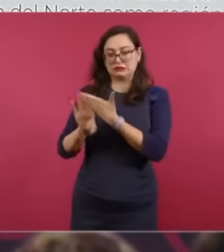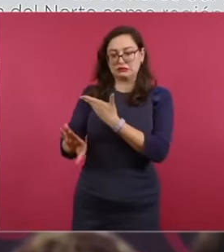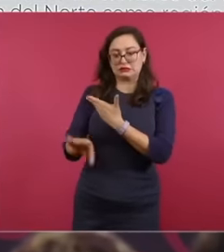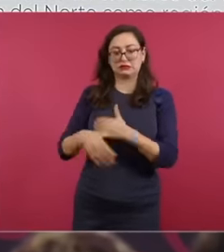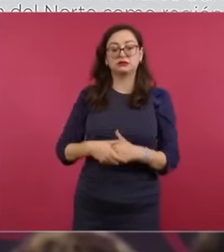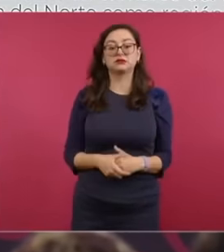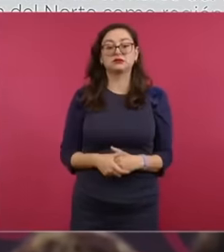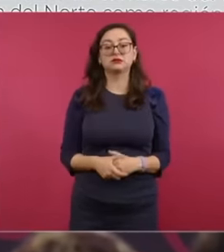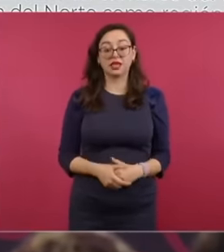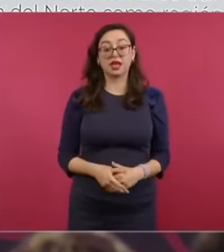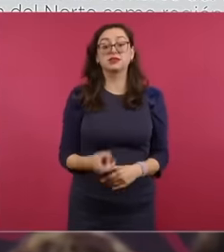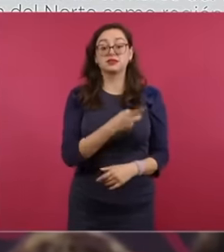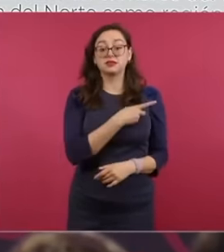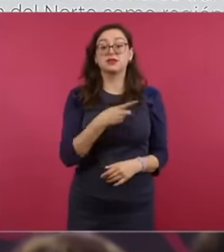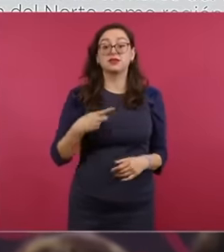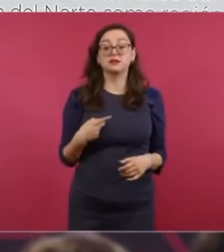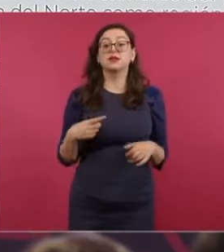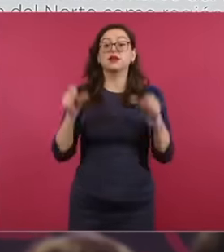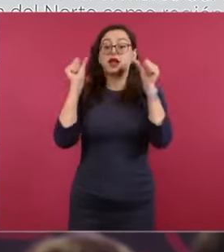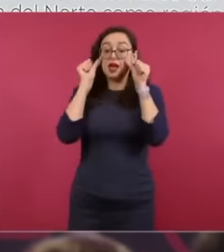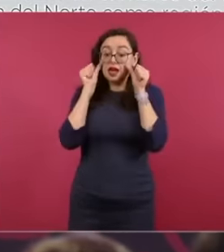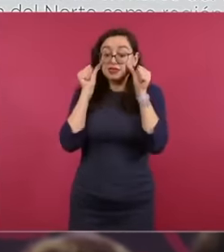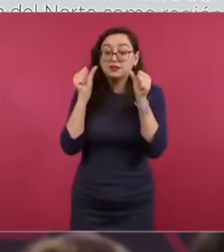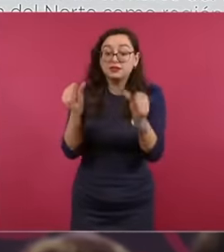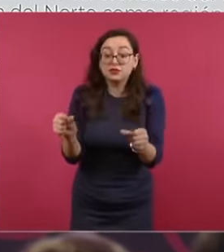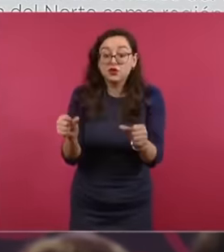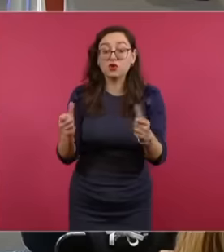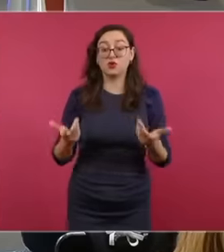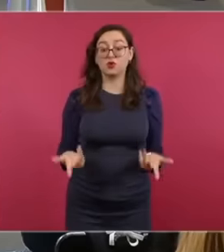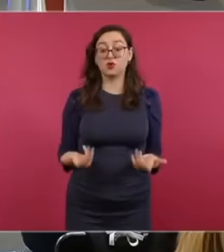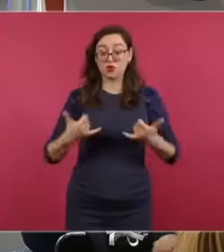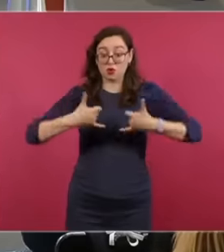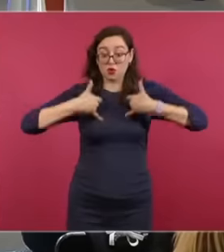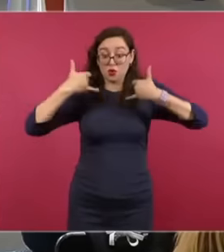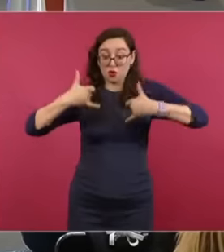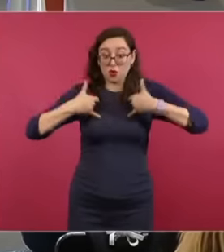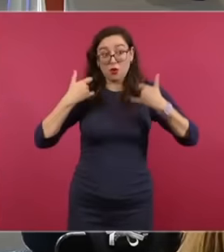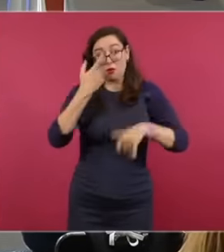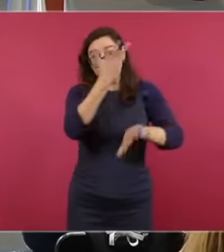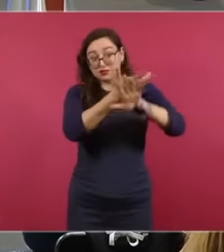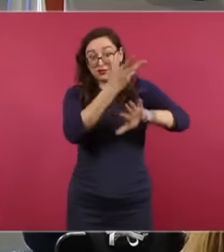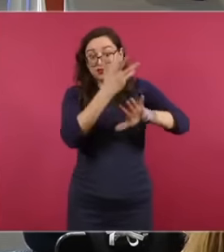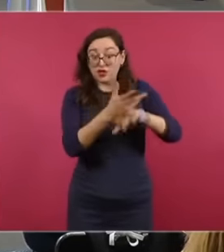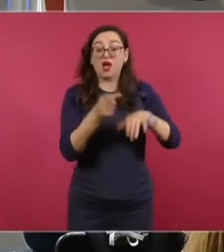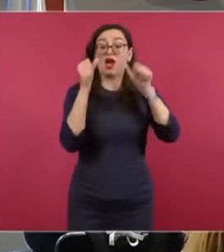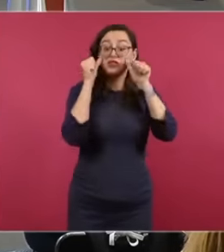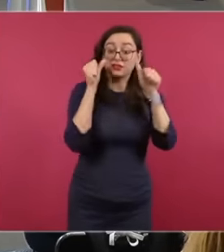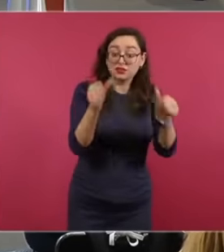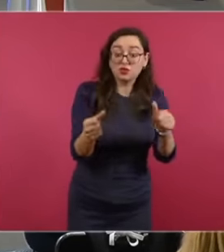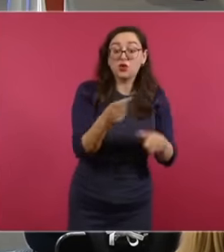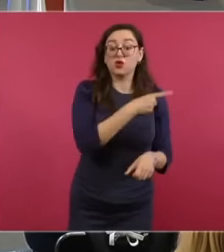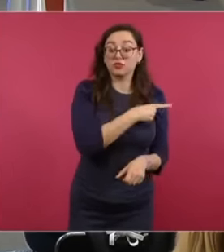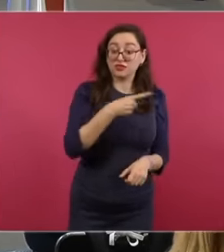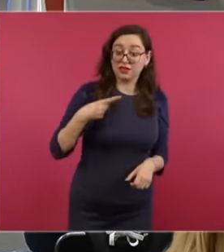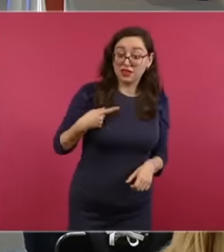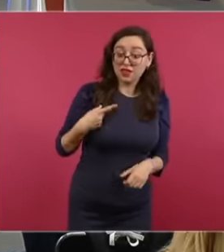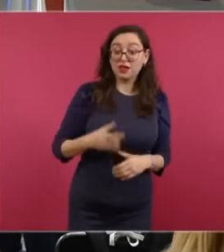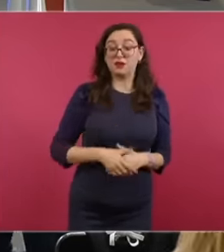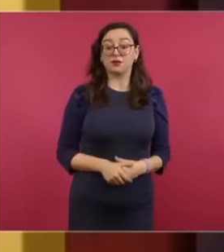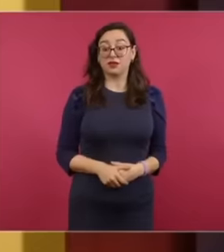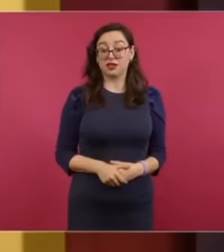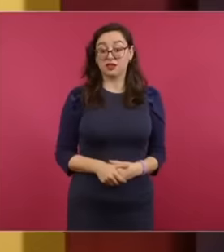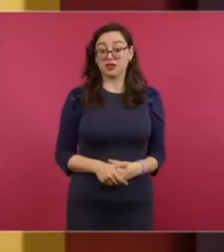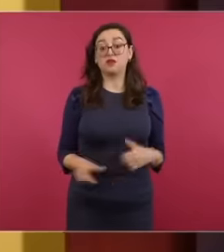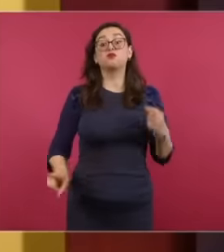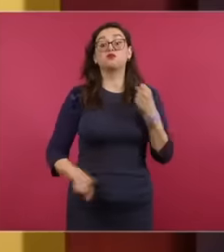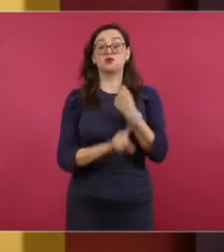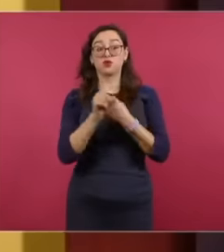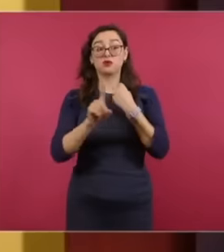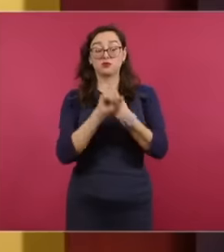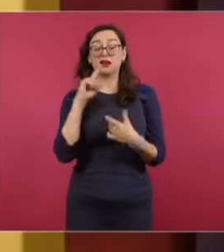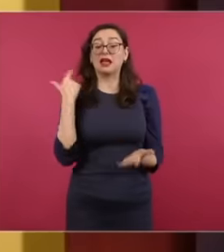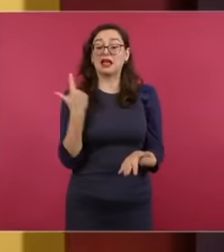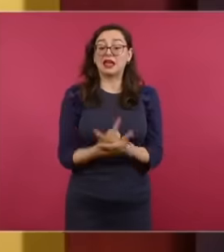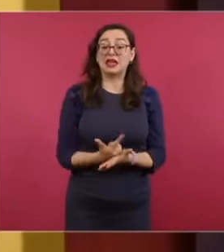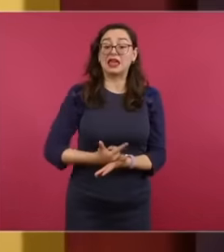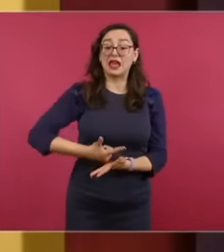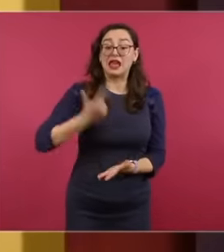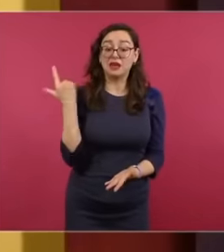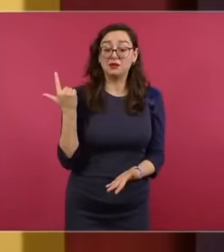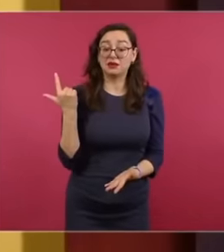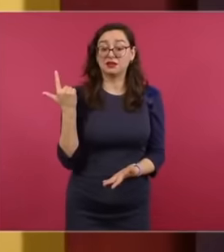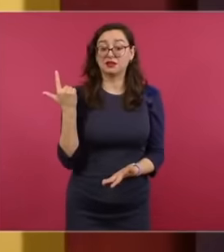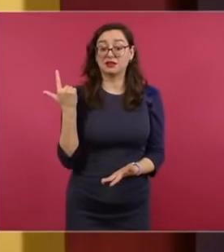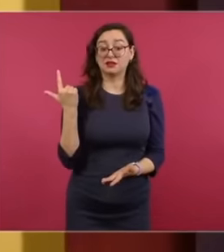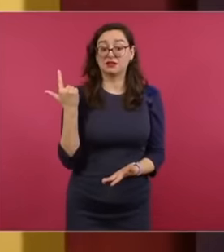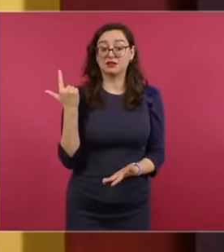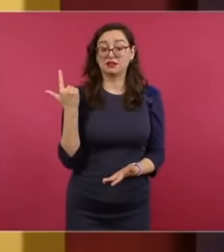the youth of the United States must also be treated with all due respect, is a serious problem. It is a